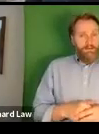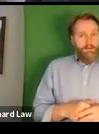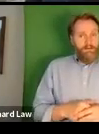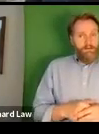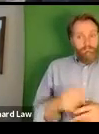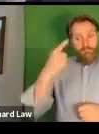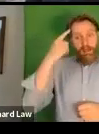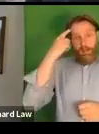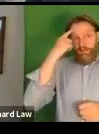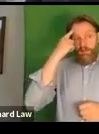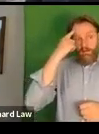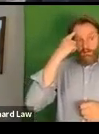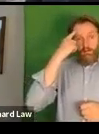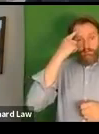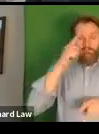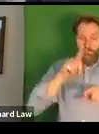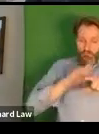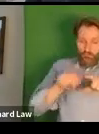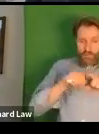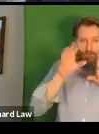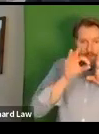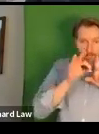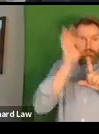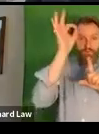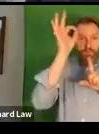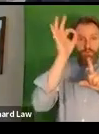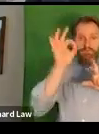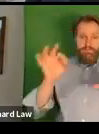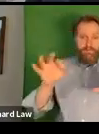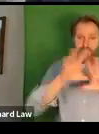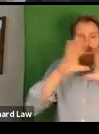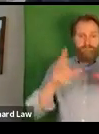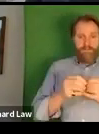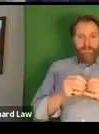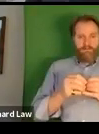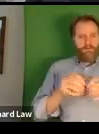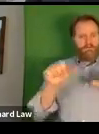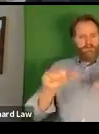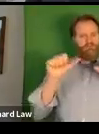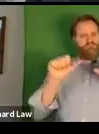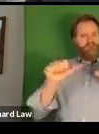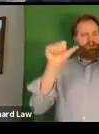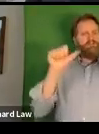always looking to try and like improve our position on it and just make sure that we're getting it right so I mean we're always looking for feedback